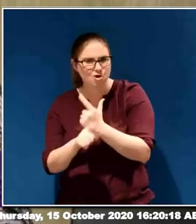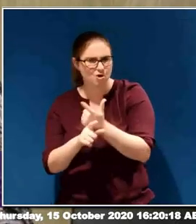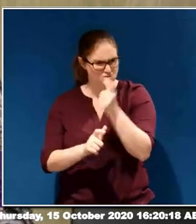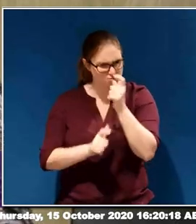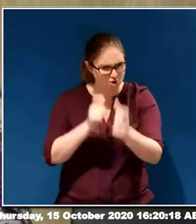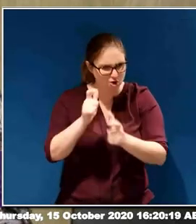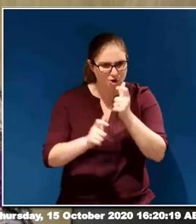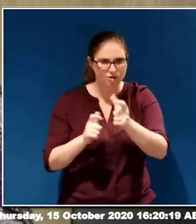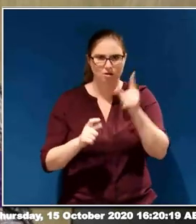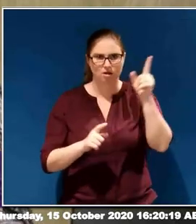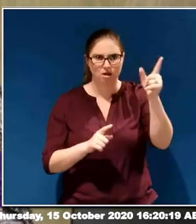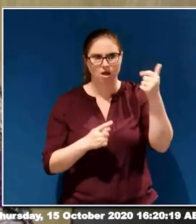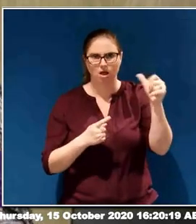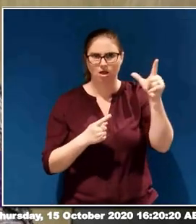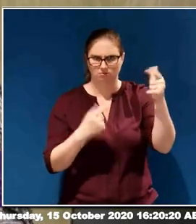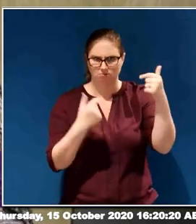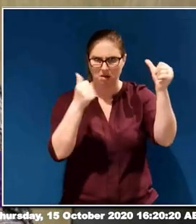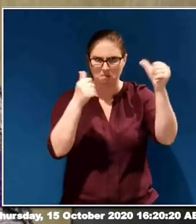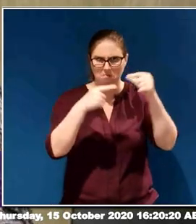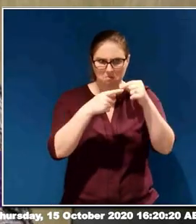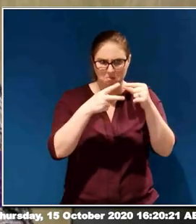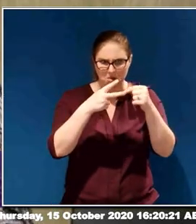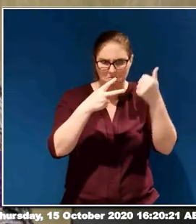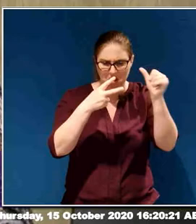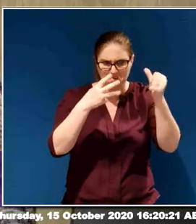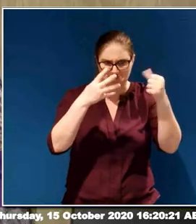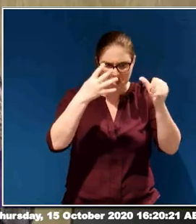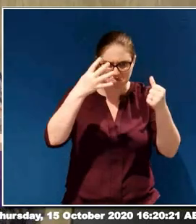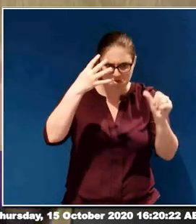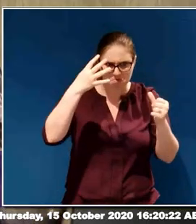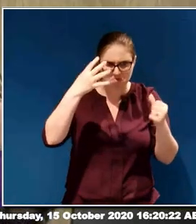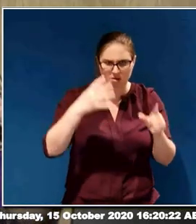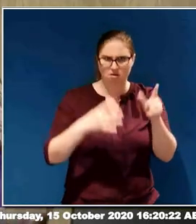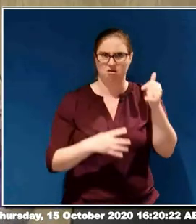They have not only driven down enormously their suspension and